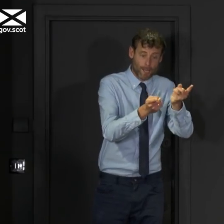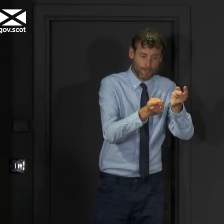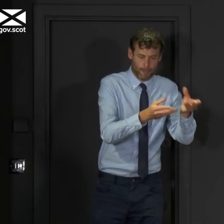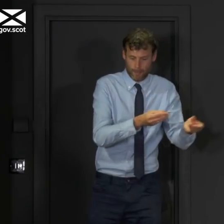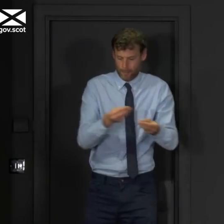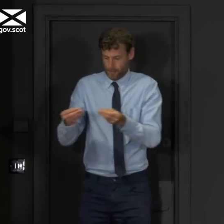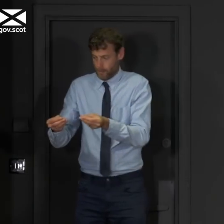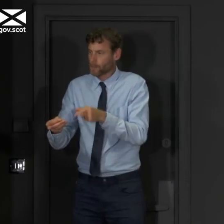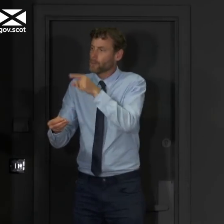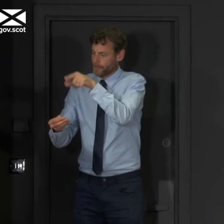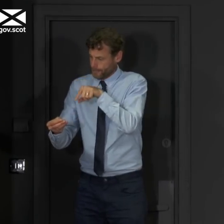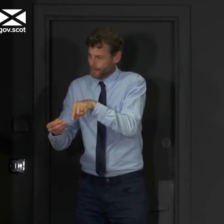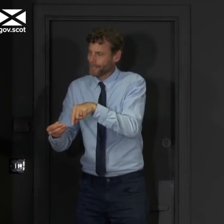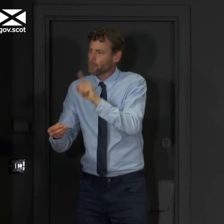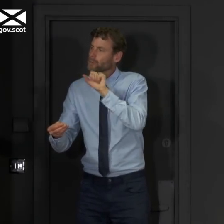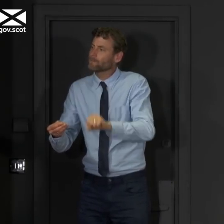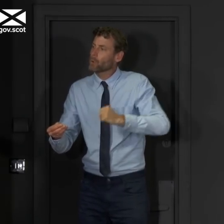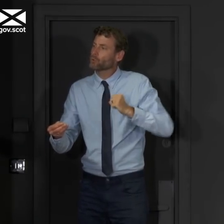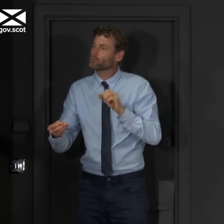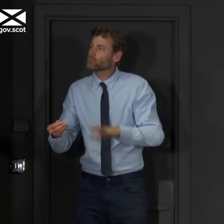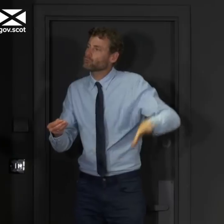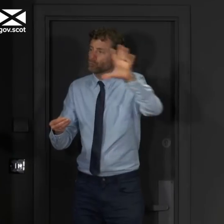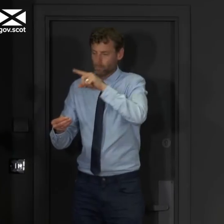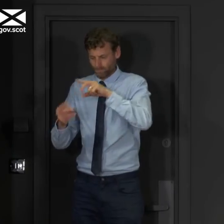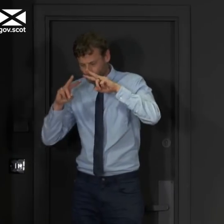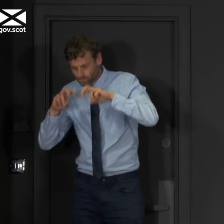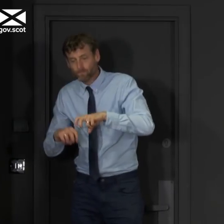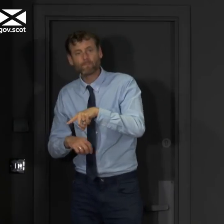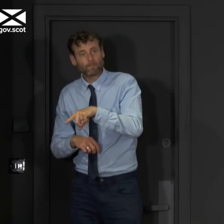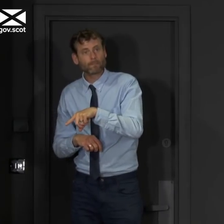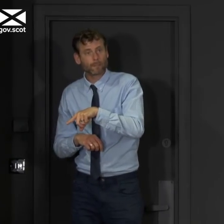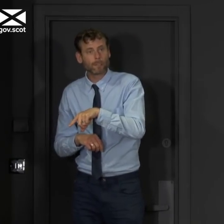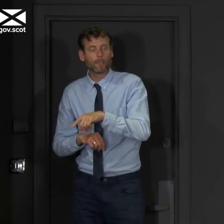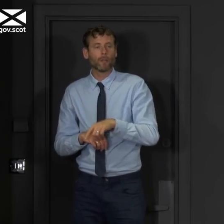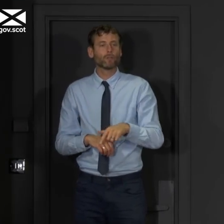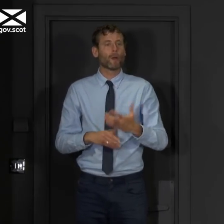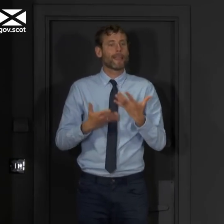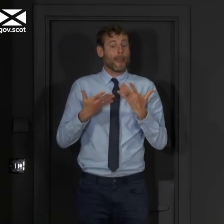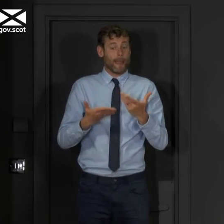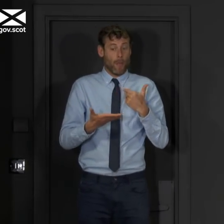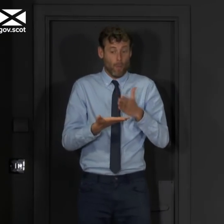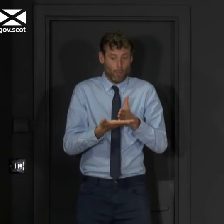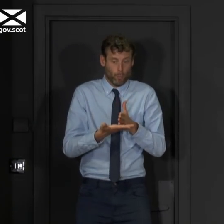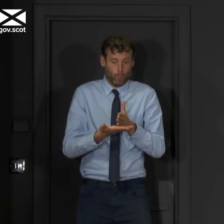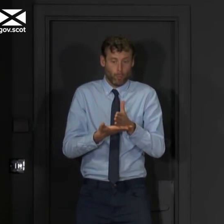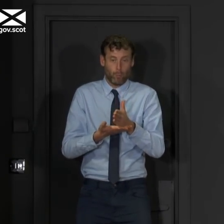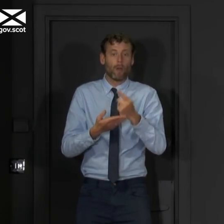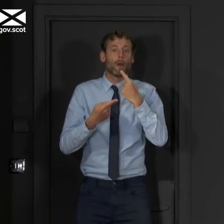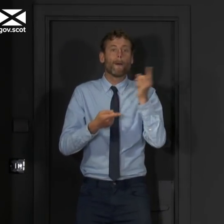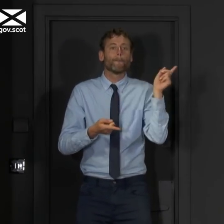terms of, I suppose my ability now coming out of lockdown to make sure our decisions